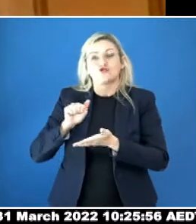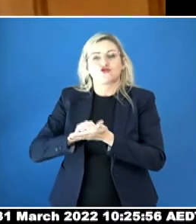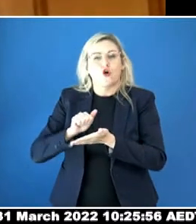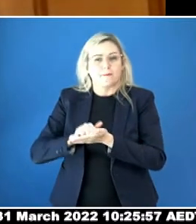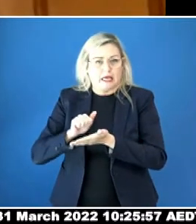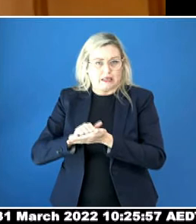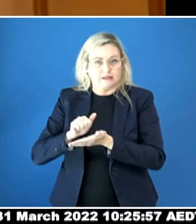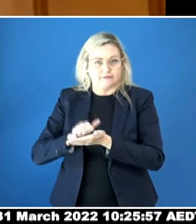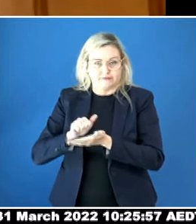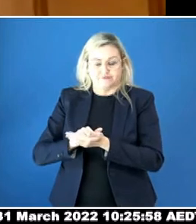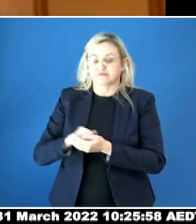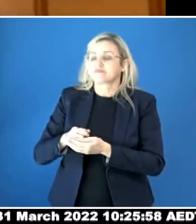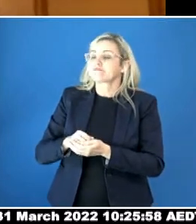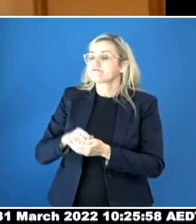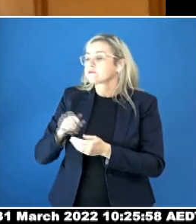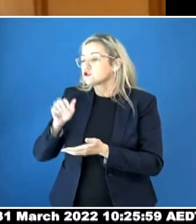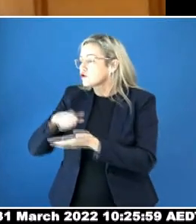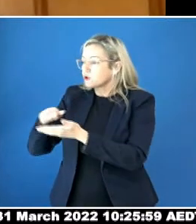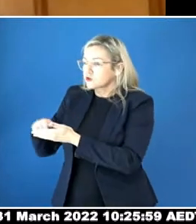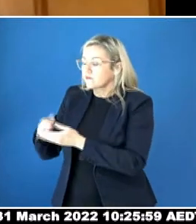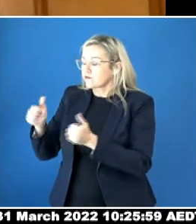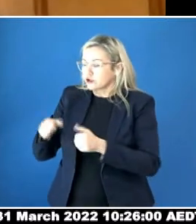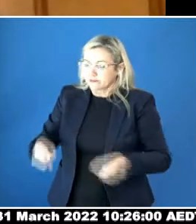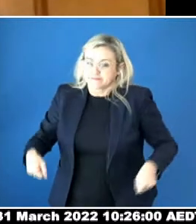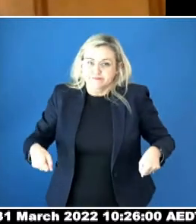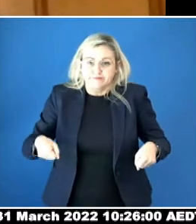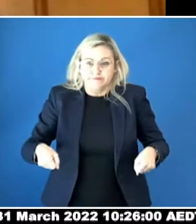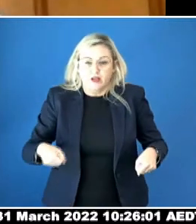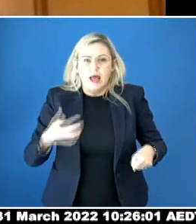shopping. I had money in my purse, right.